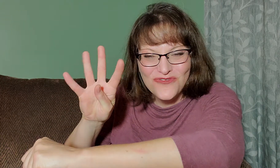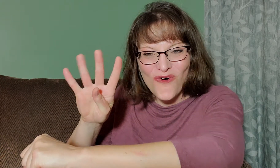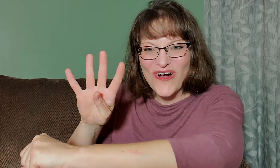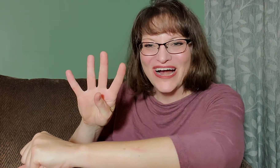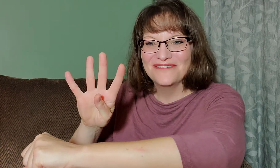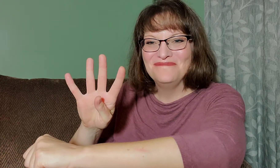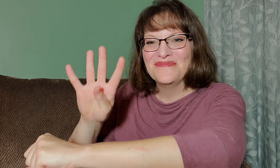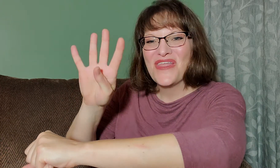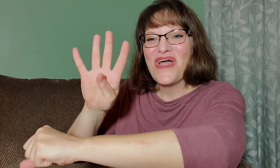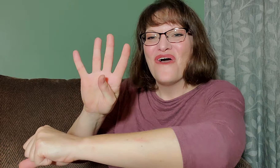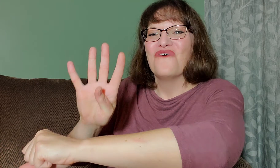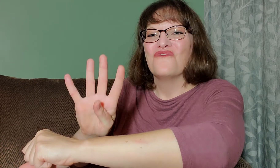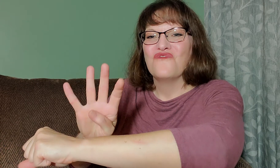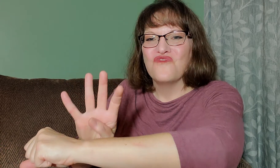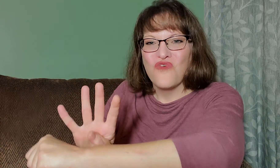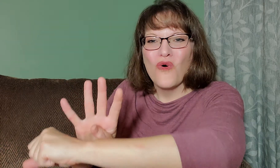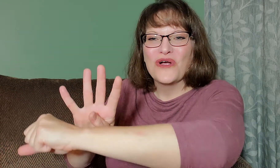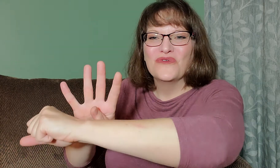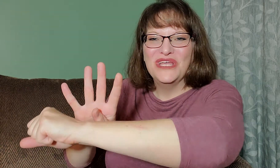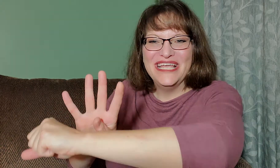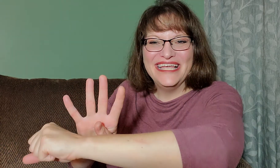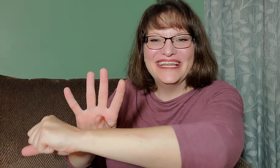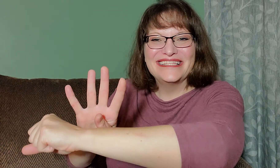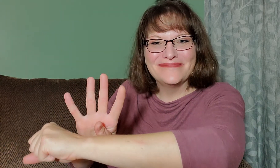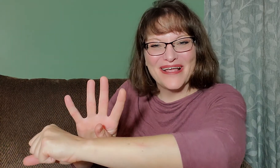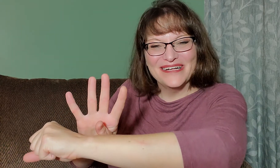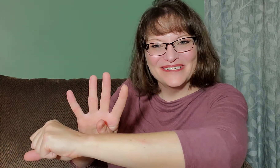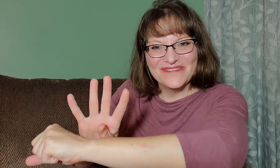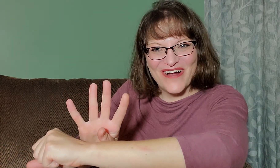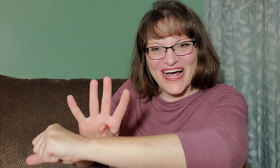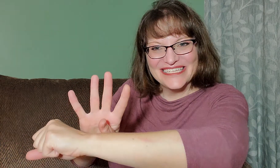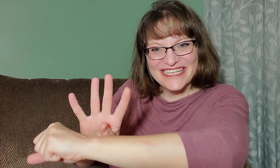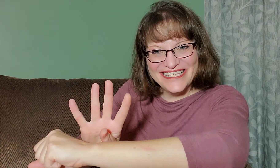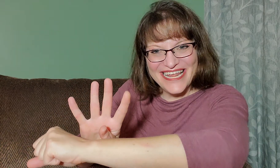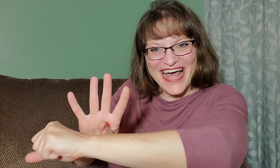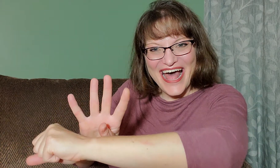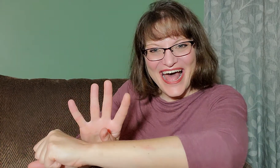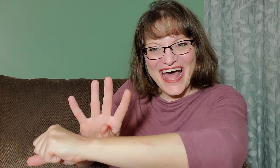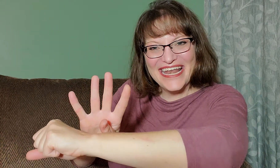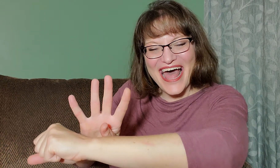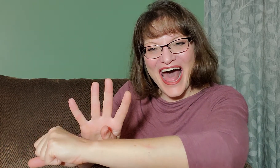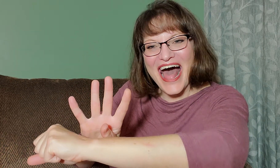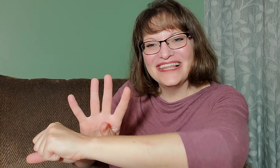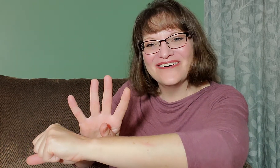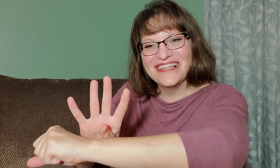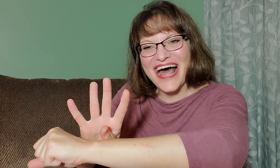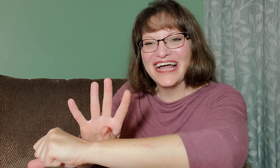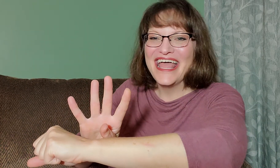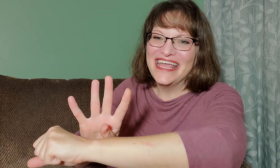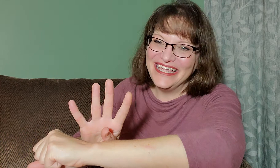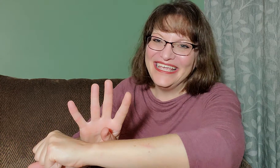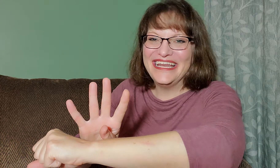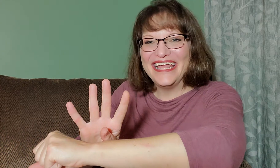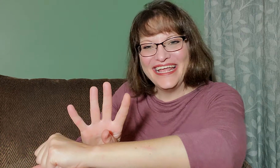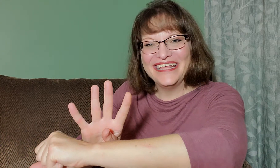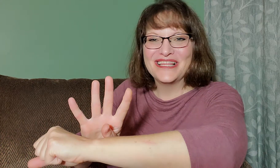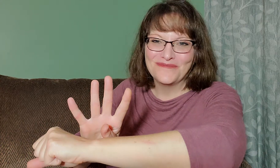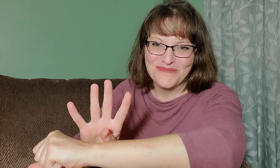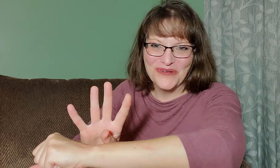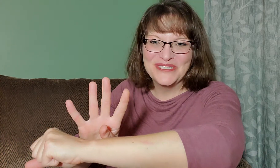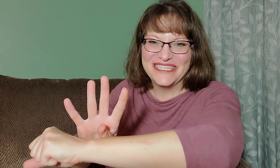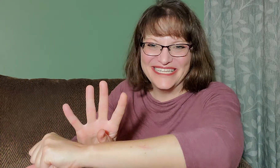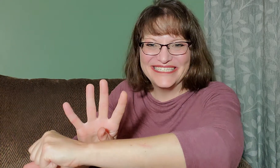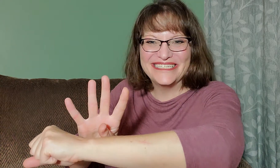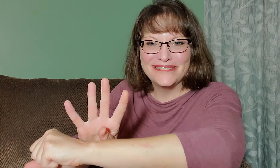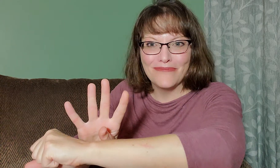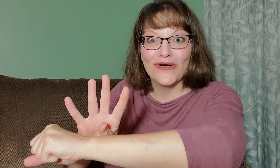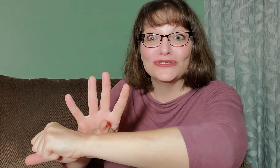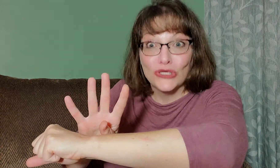4. 4 green and speckled frogs, sitting on a hollow log, eating the most delicious bugs.